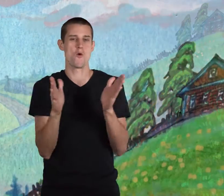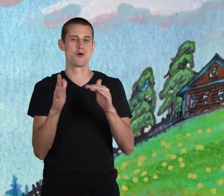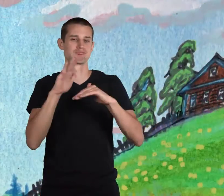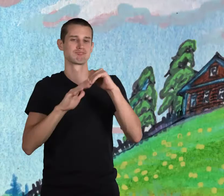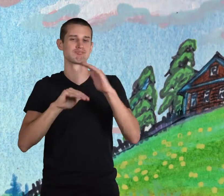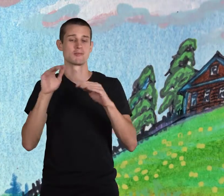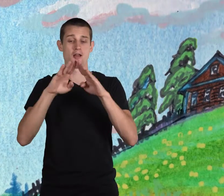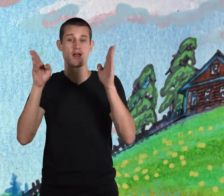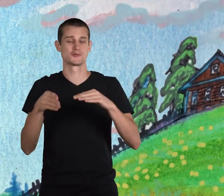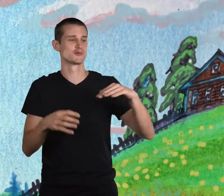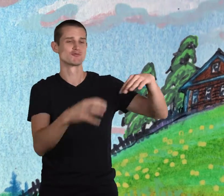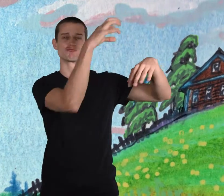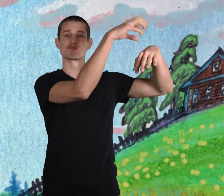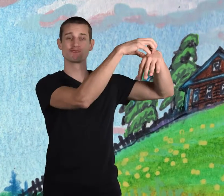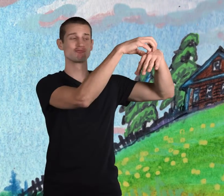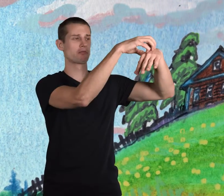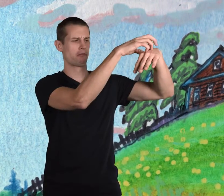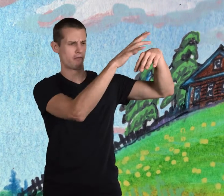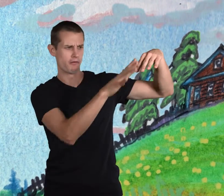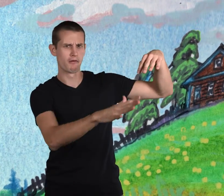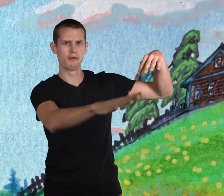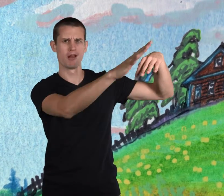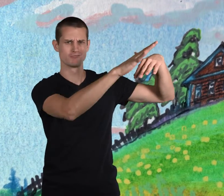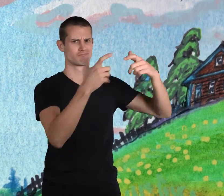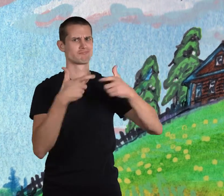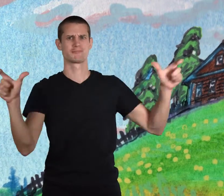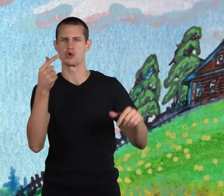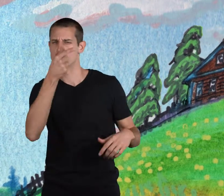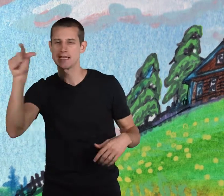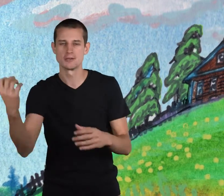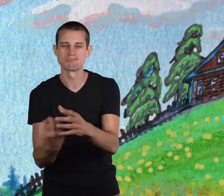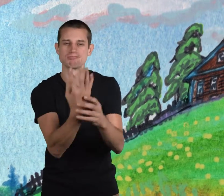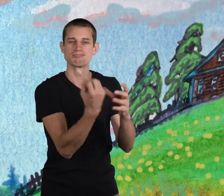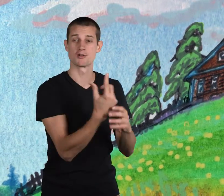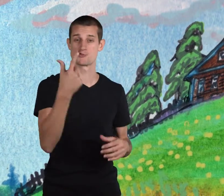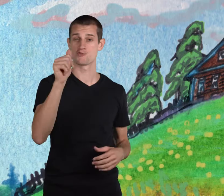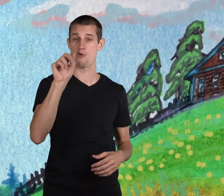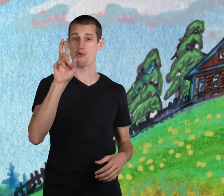in a small, cozy cottage, next to a large green garden.